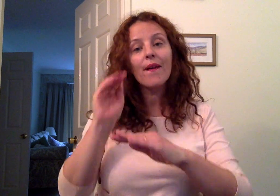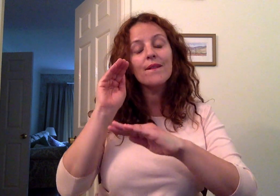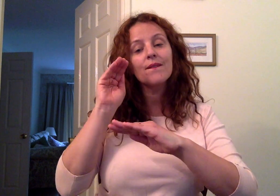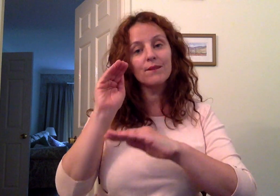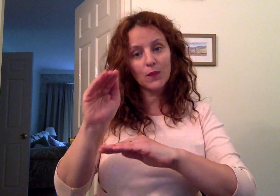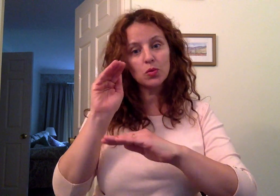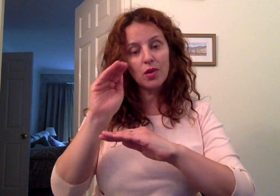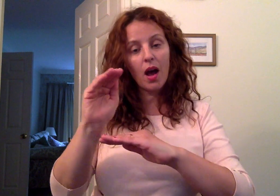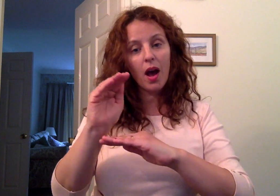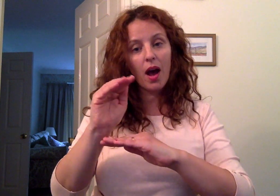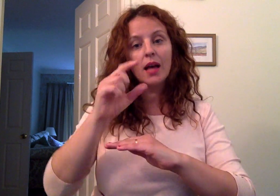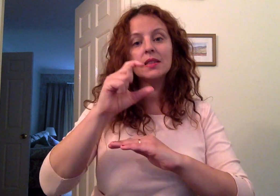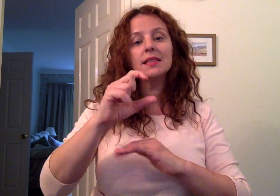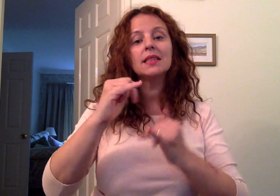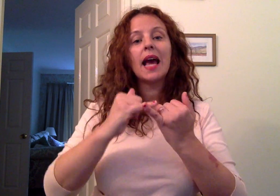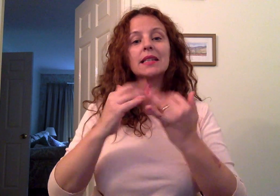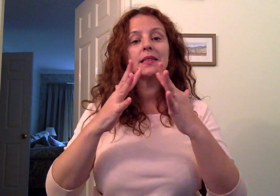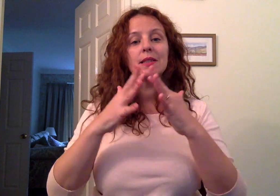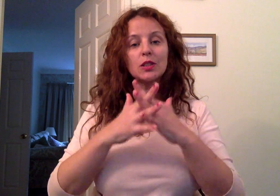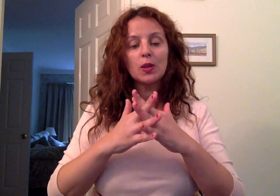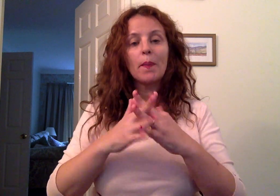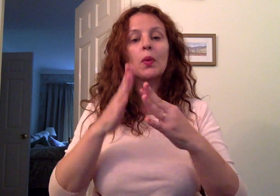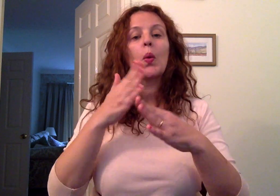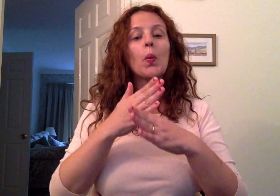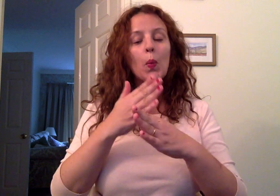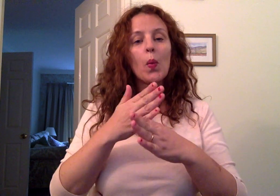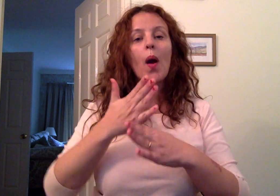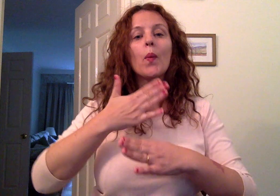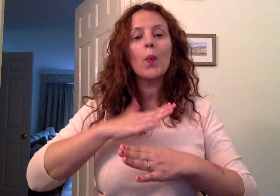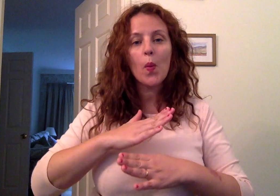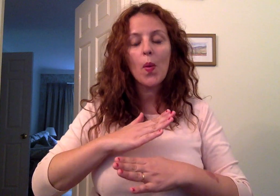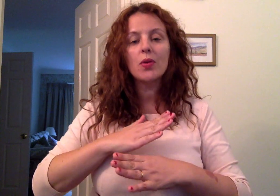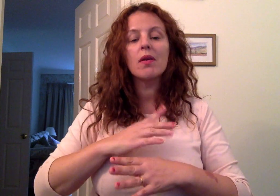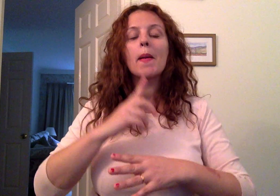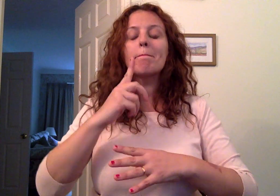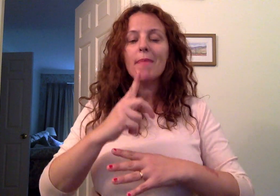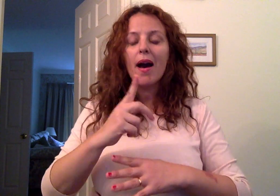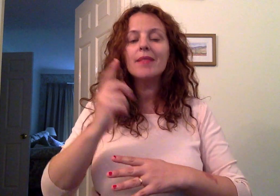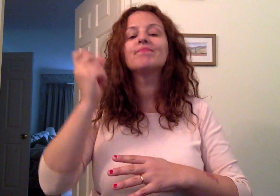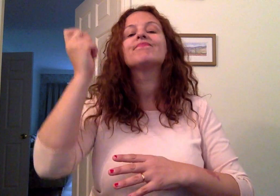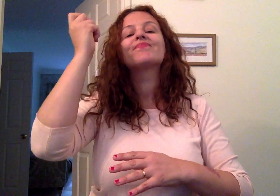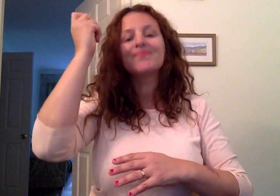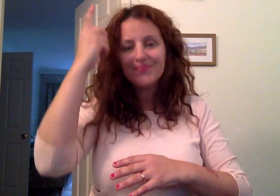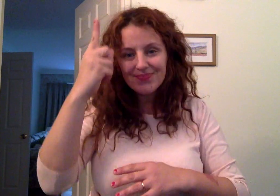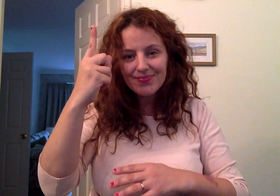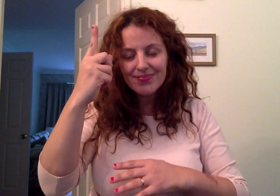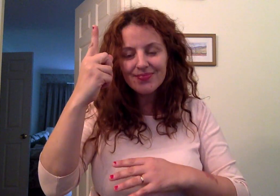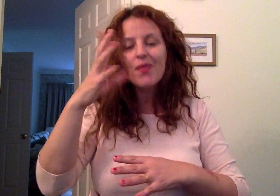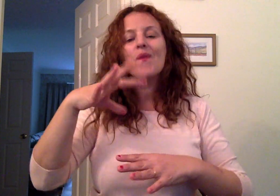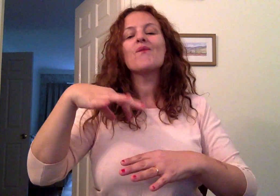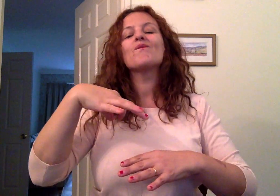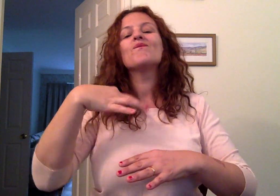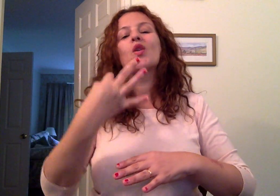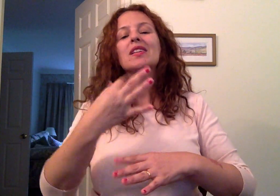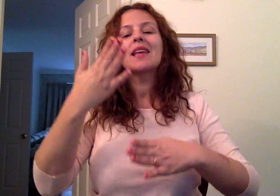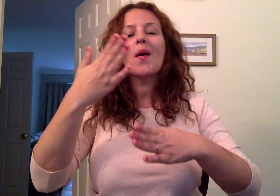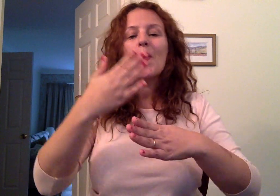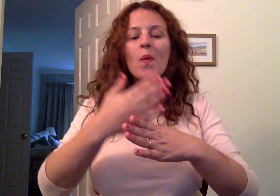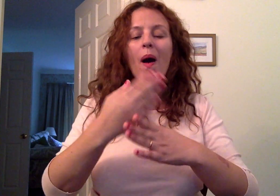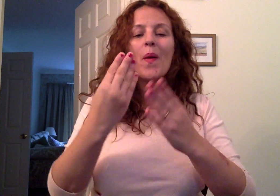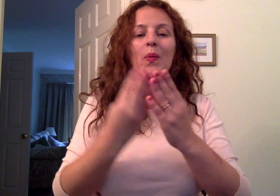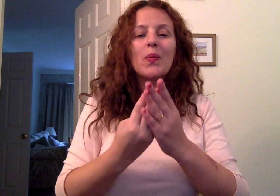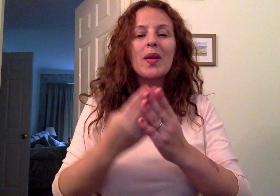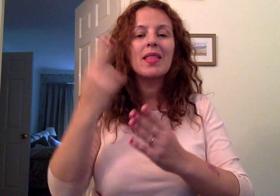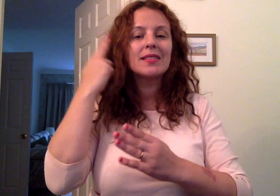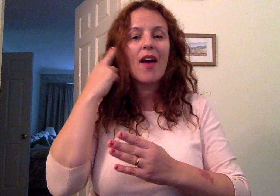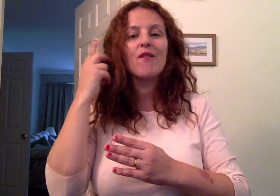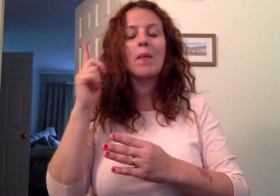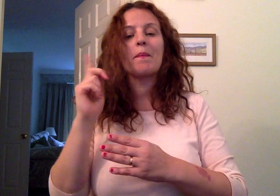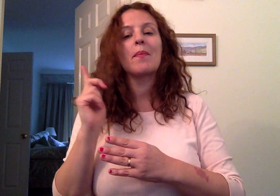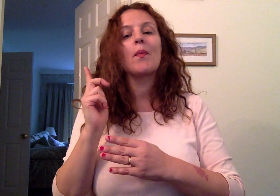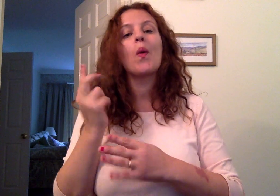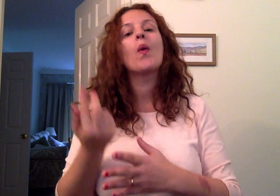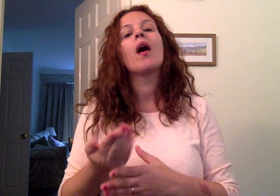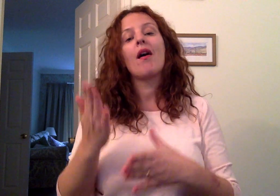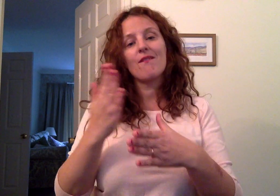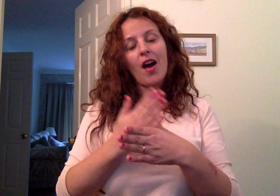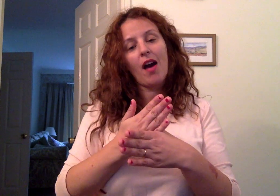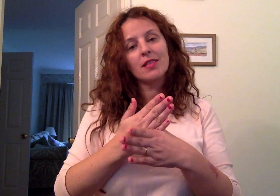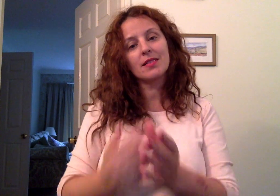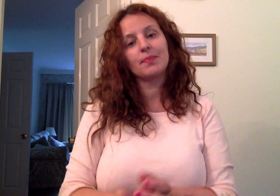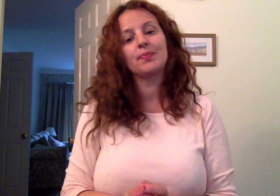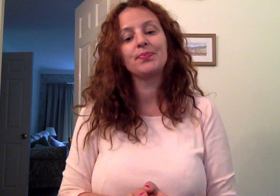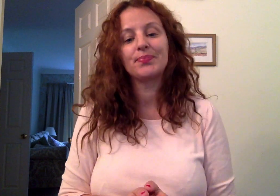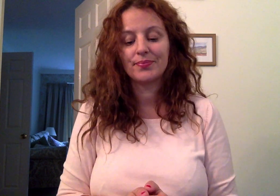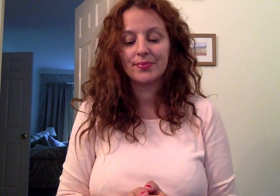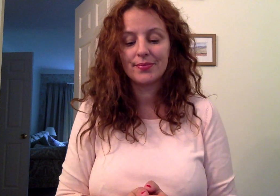Future CSW work interested but idea volunteer work with deaf people first.